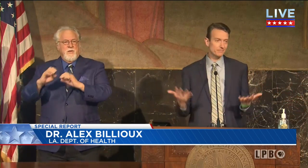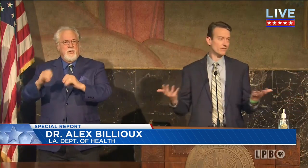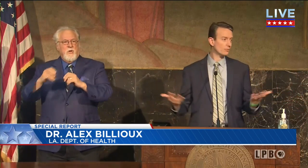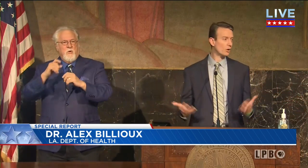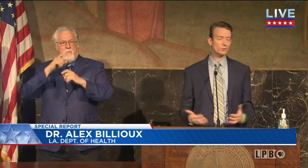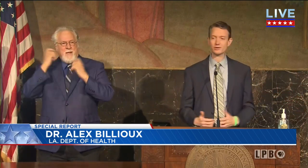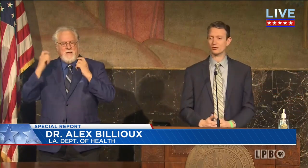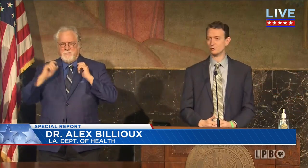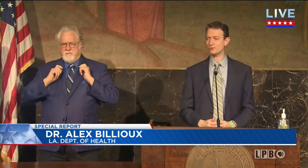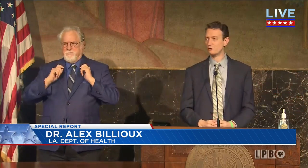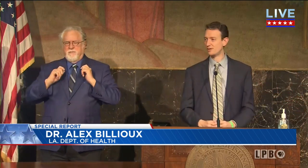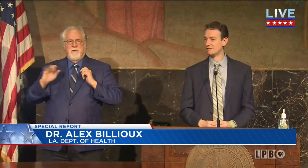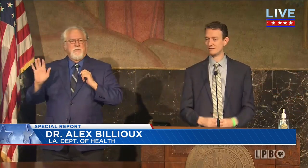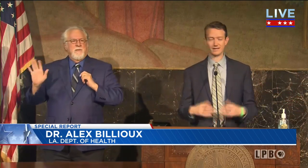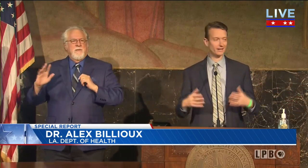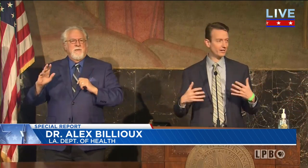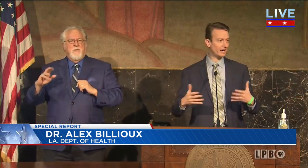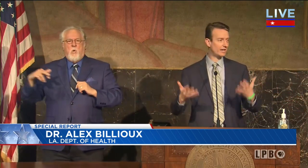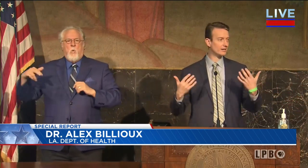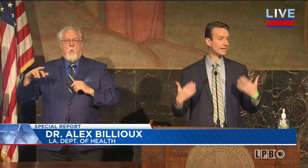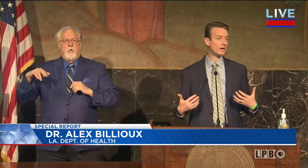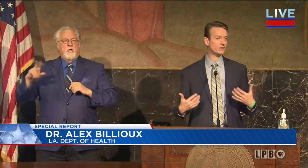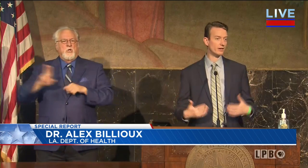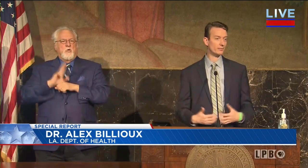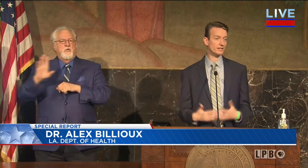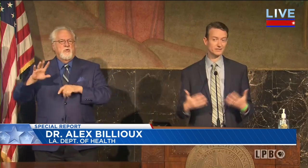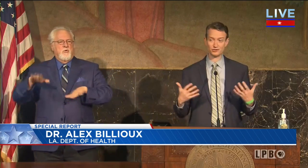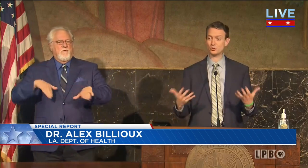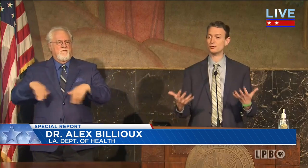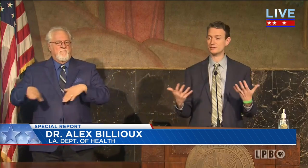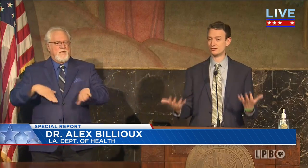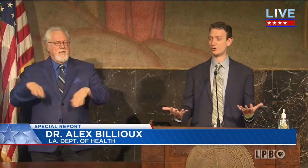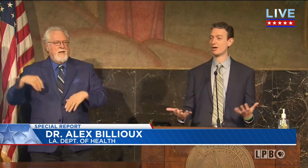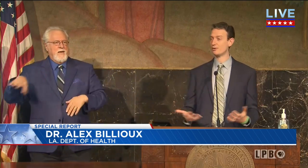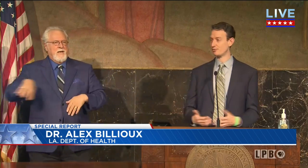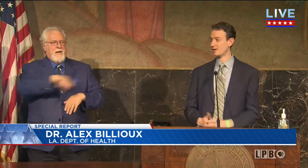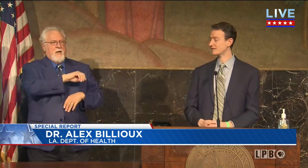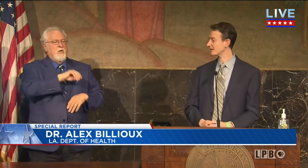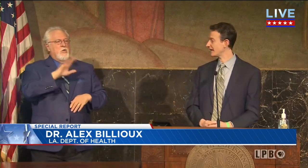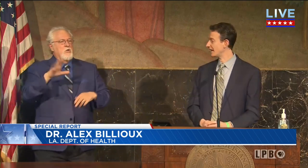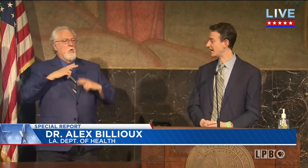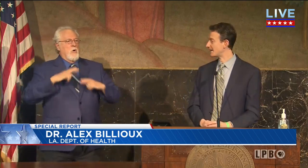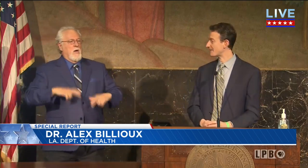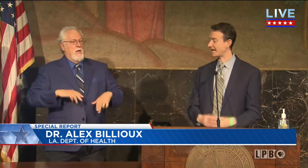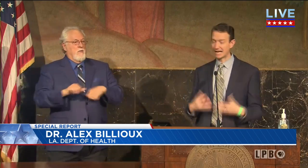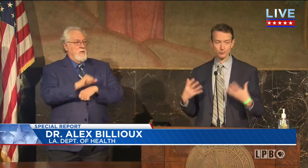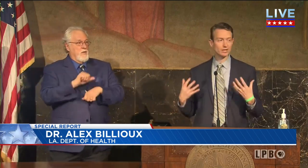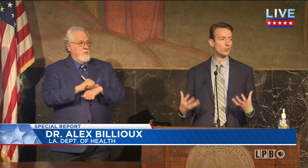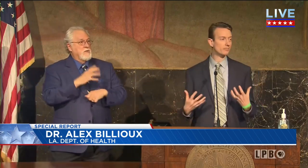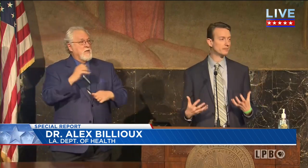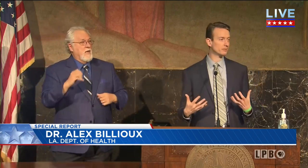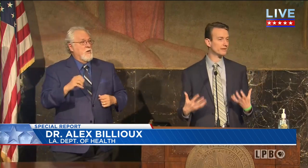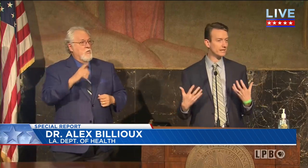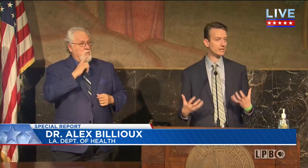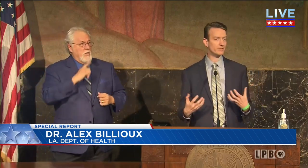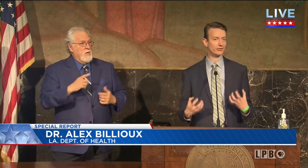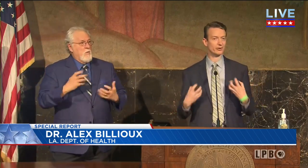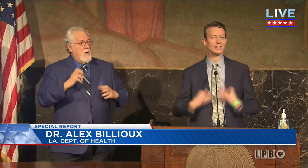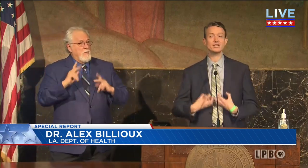IF IT'S A RESTAURANT THAT'S OPEN BUT NOBODY'S WEARING A MASK. SEAT YOU NEXT TO A GROUP THAT'S NOT WEARING A MASK. USE YOUR FEET AND GET OUT OF